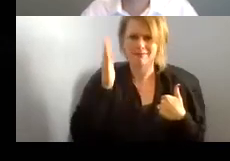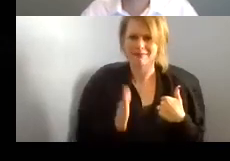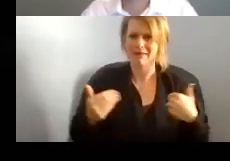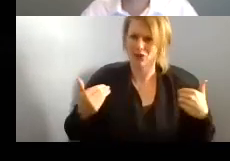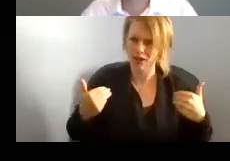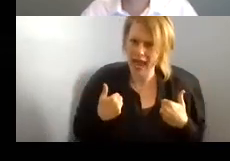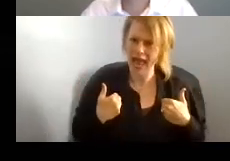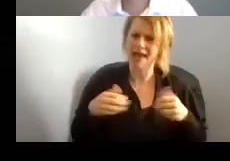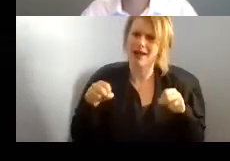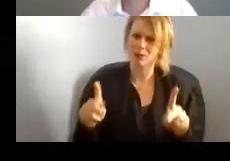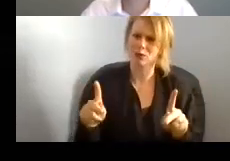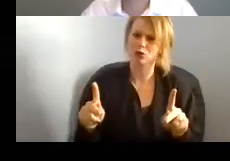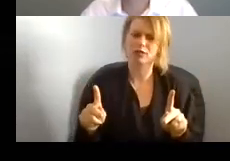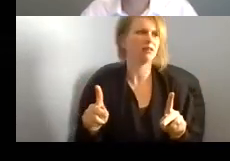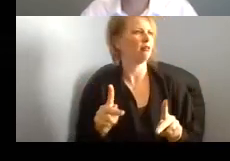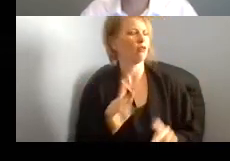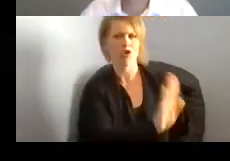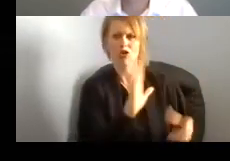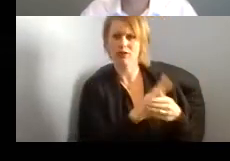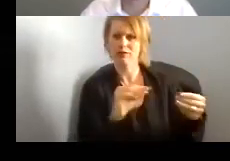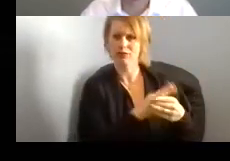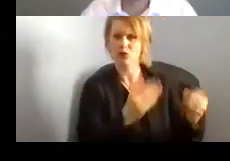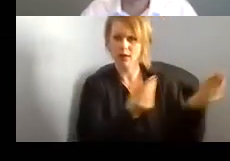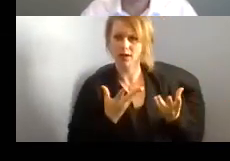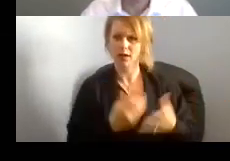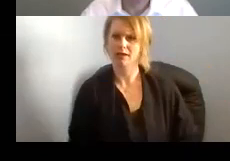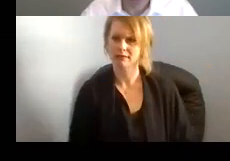the opportunity to share with me that that’s what she was doing.